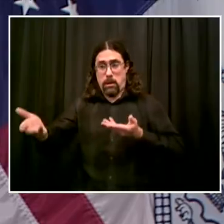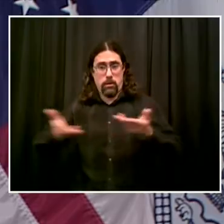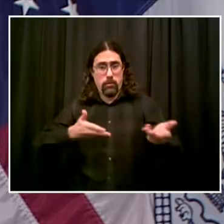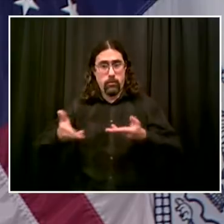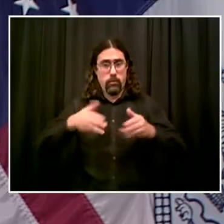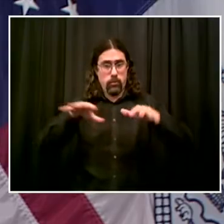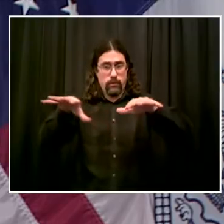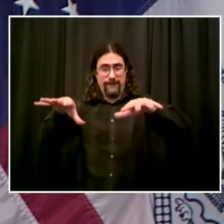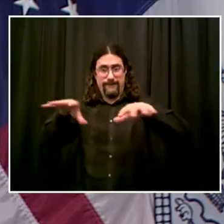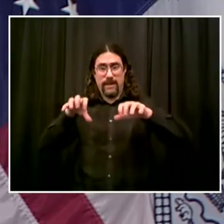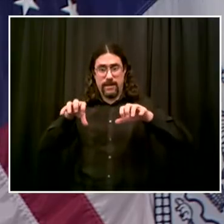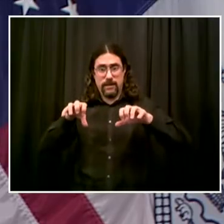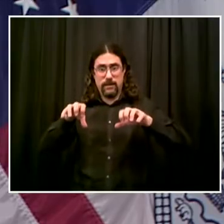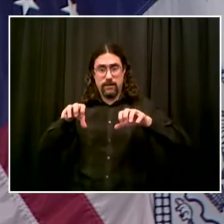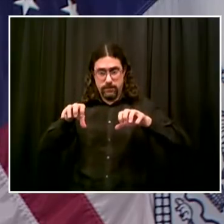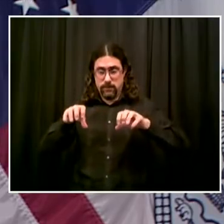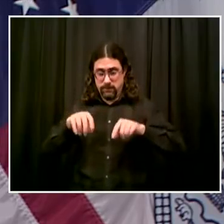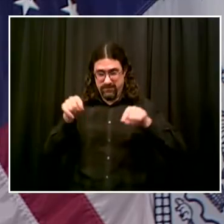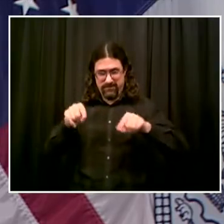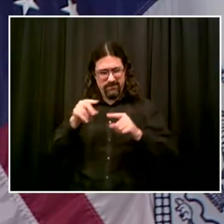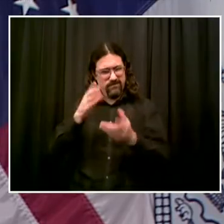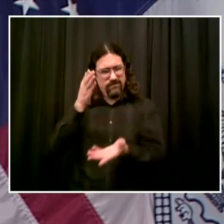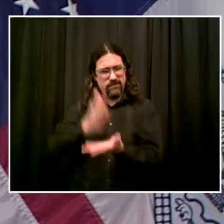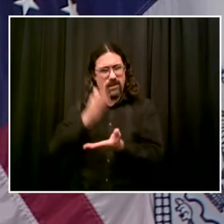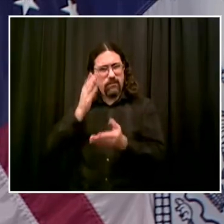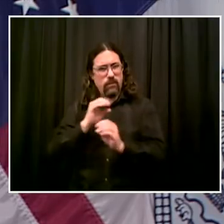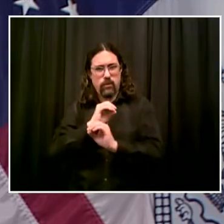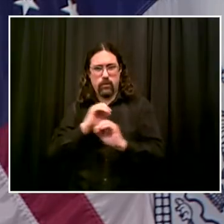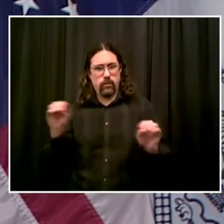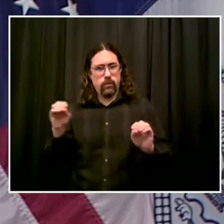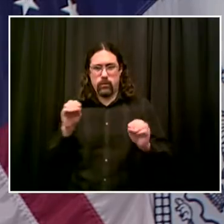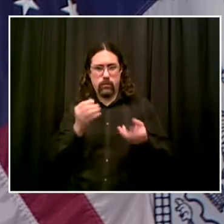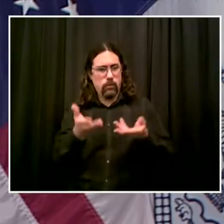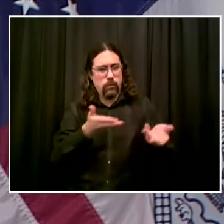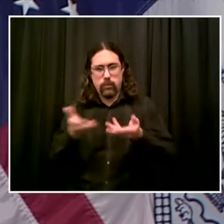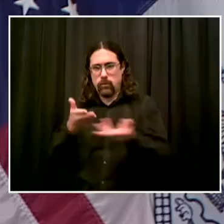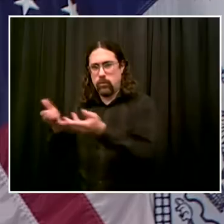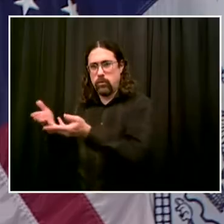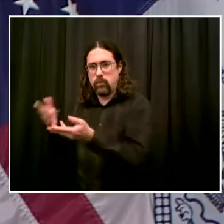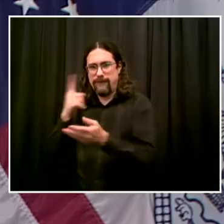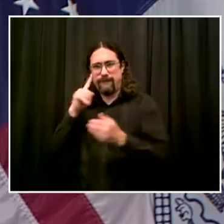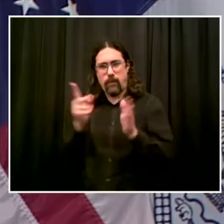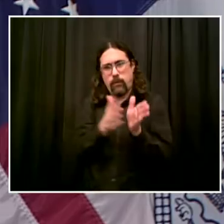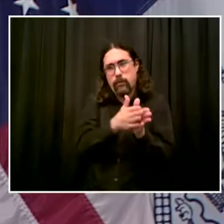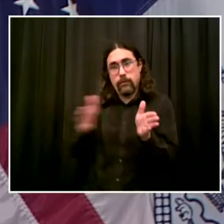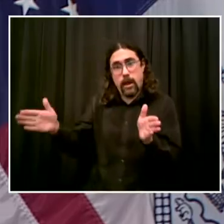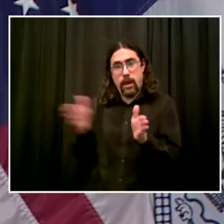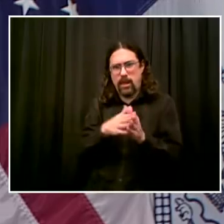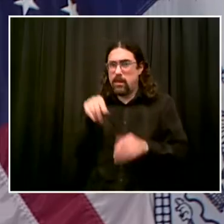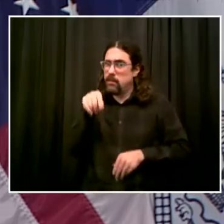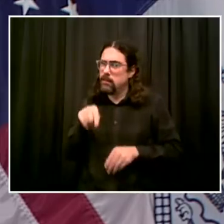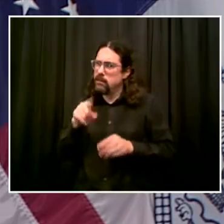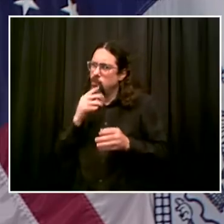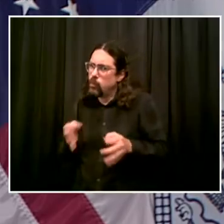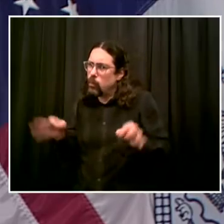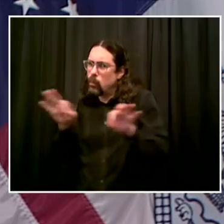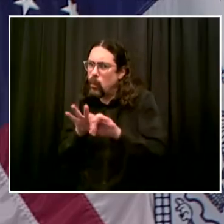ARE AN IMPORTANT BUDGETARY TOOL. WH ENYOU HAVE A HEADCOUNT REDUCTION, THAT IS EVEN ACTUALLY MORE SERIOUS.